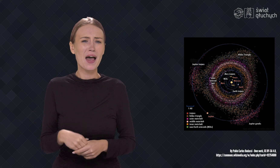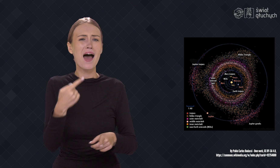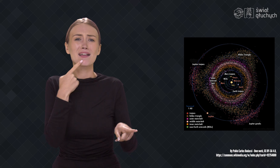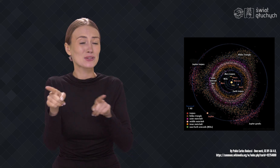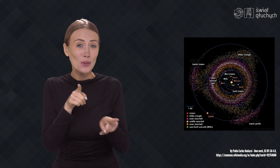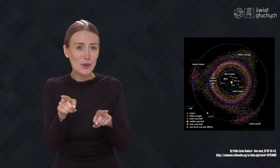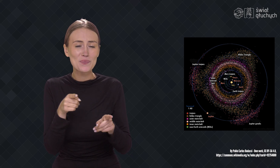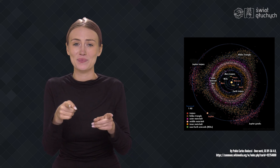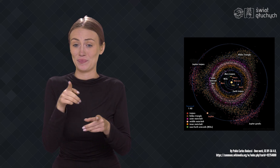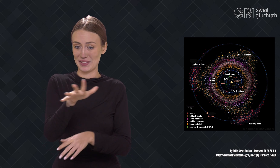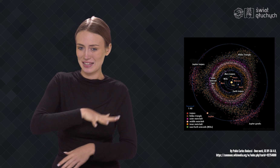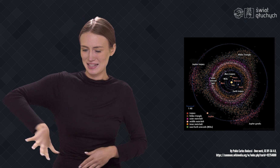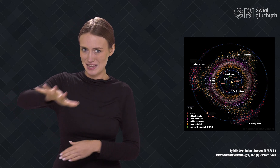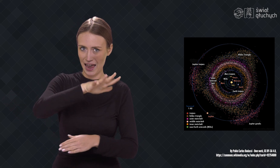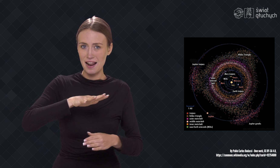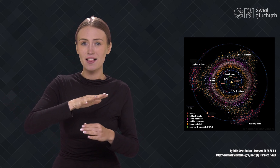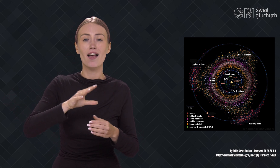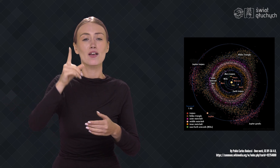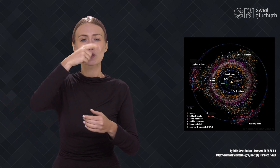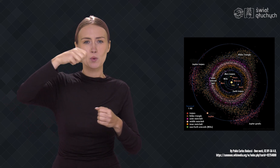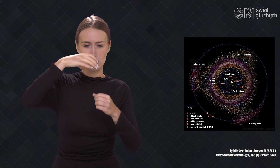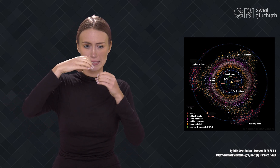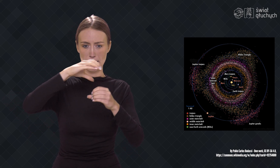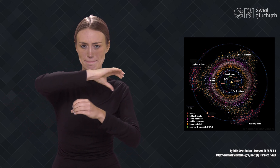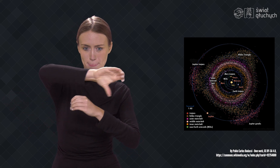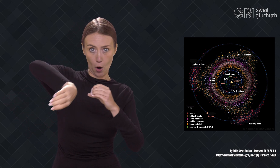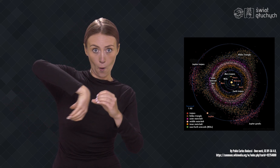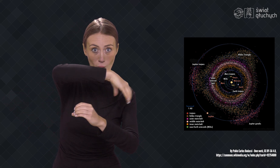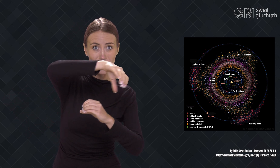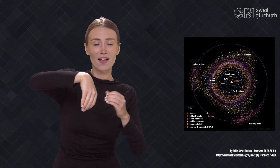So what is the asteroid belt? The asteroid belt is a region in our Solar System